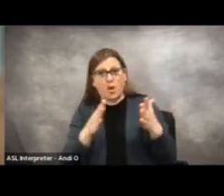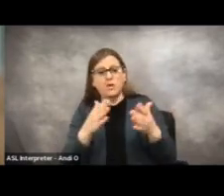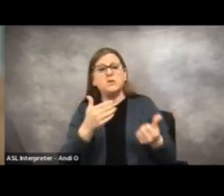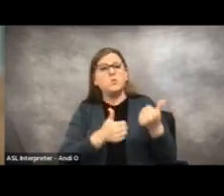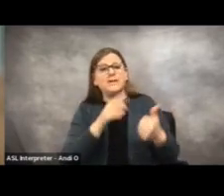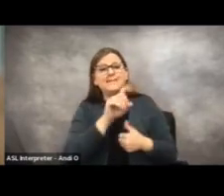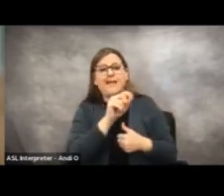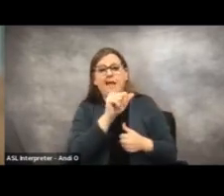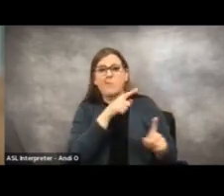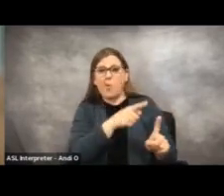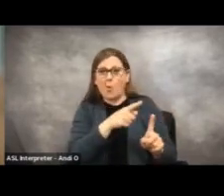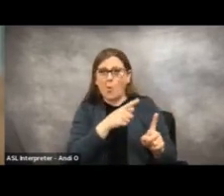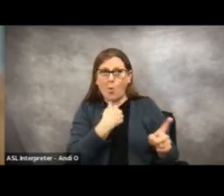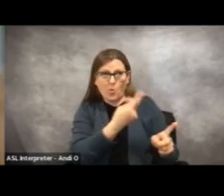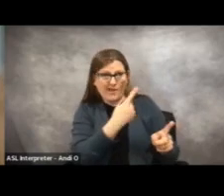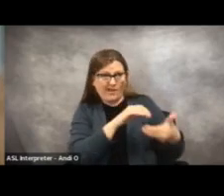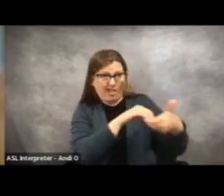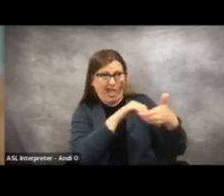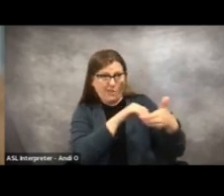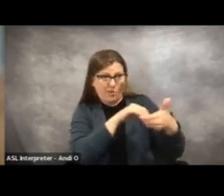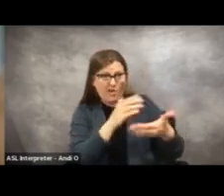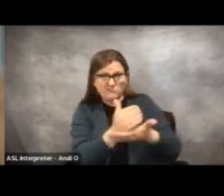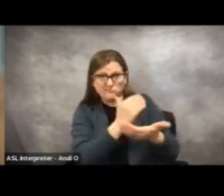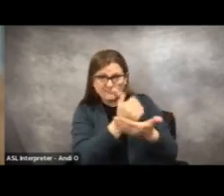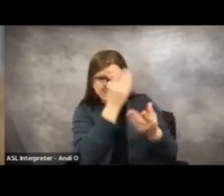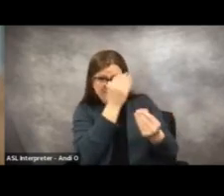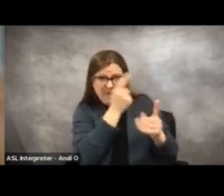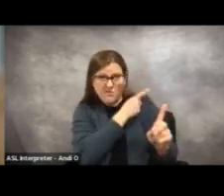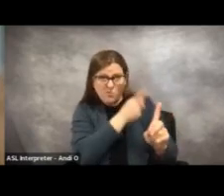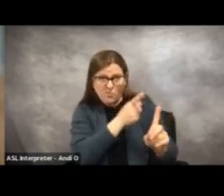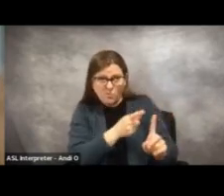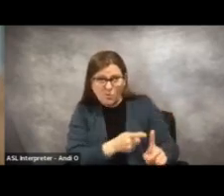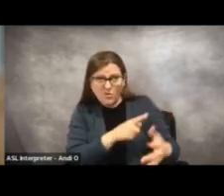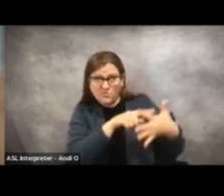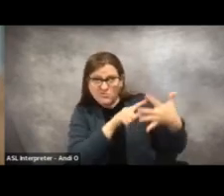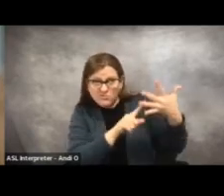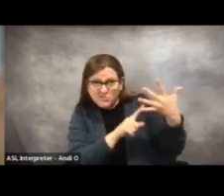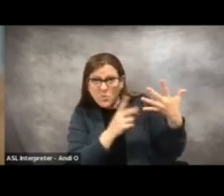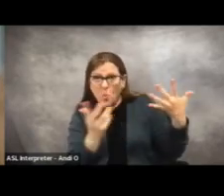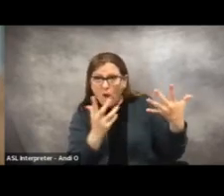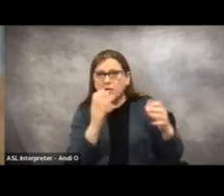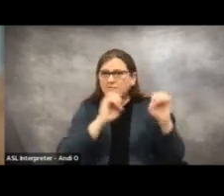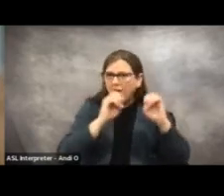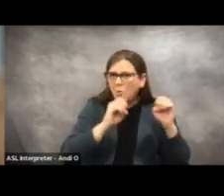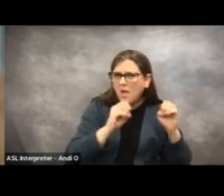your your collaborative effort wishes to evaluate, with the goal to use that data to produce